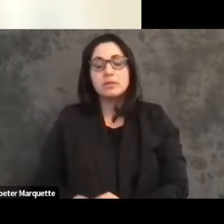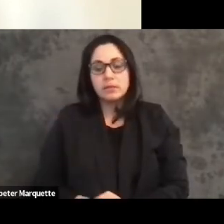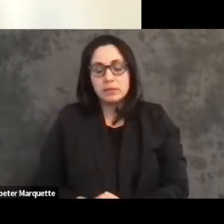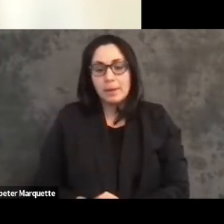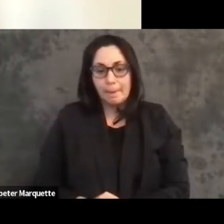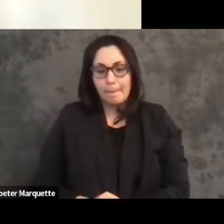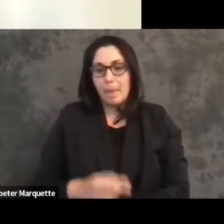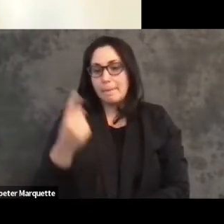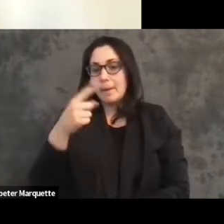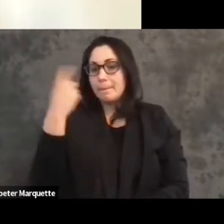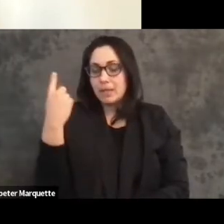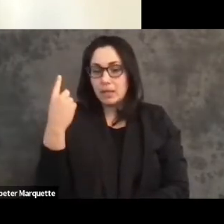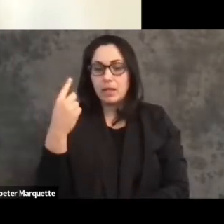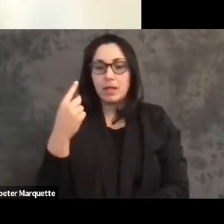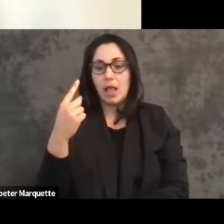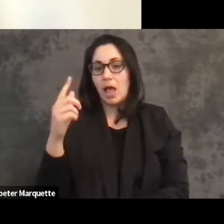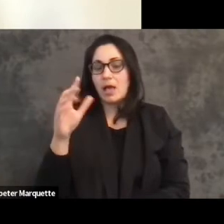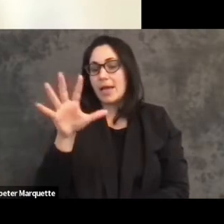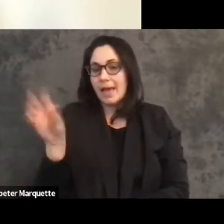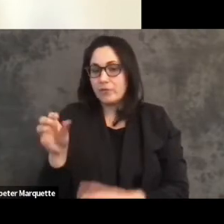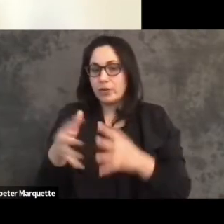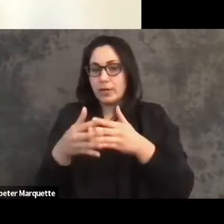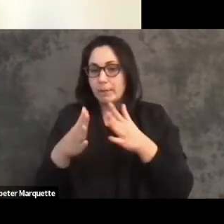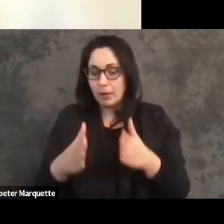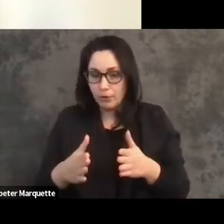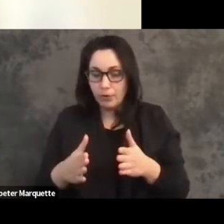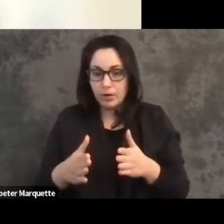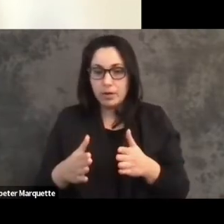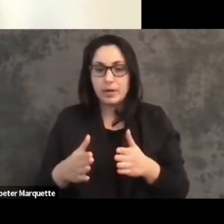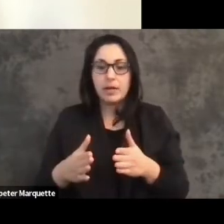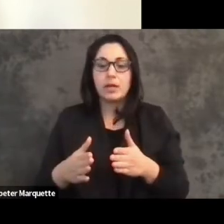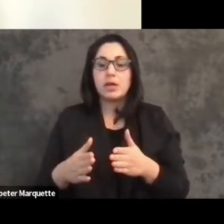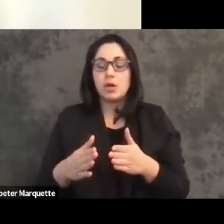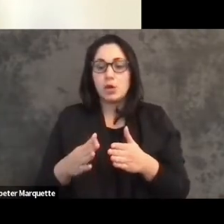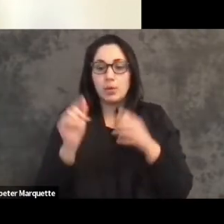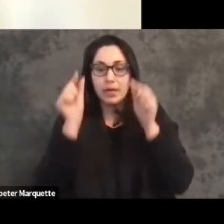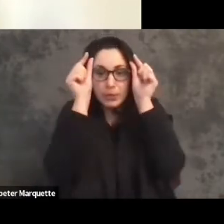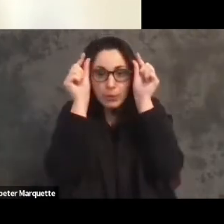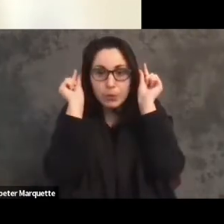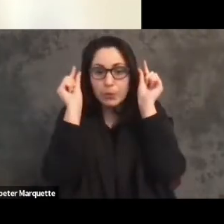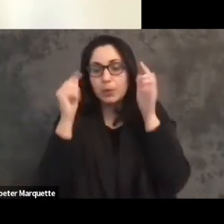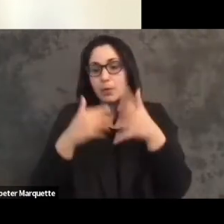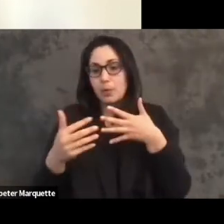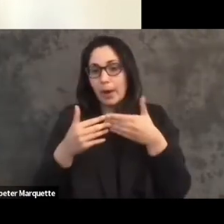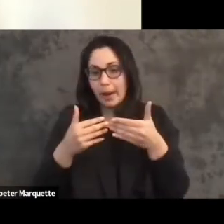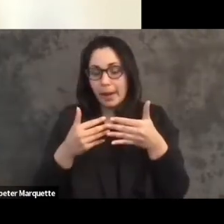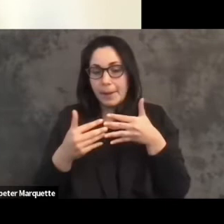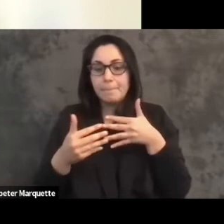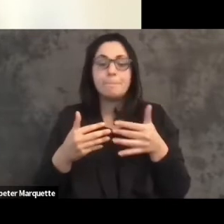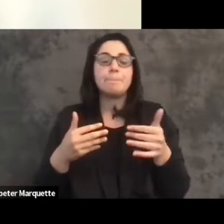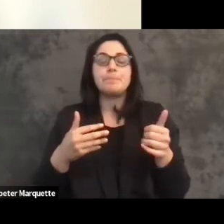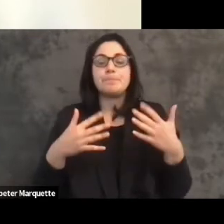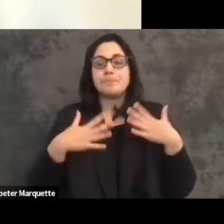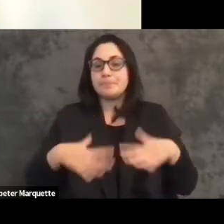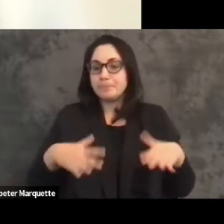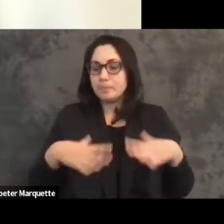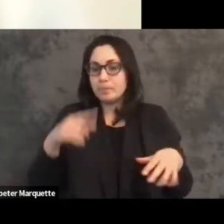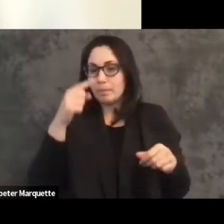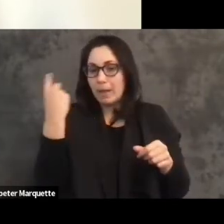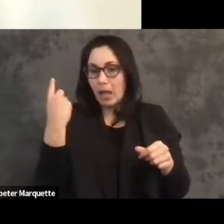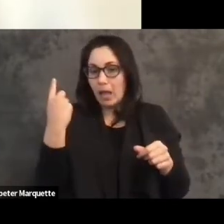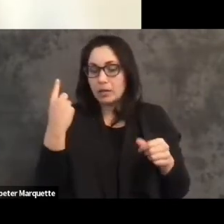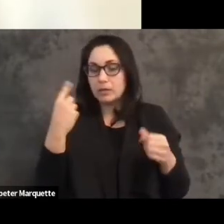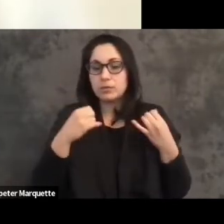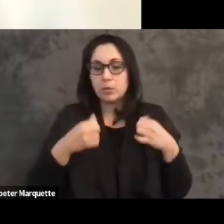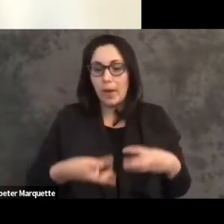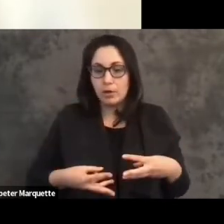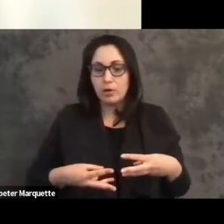my name is Ronald Johnson. I use he him his pronouns. I am a black African American, with